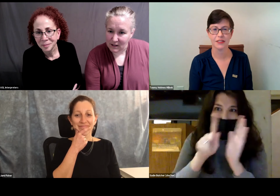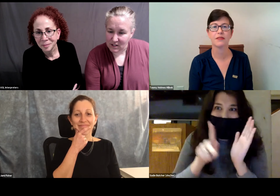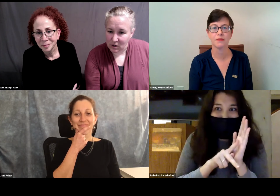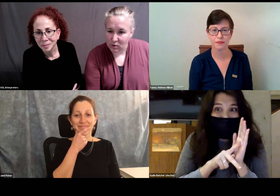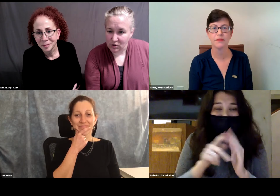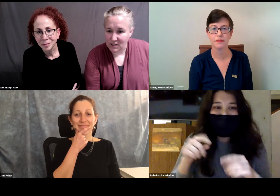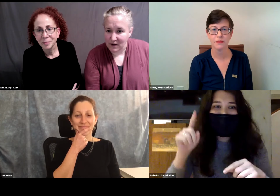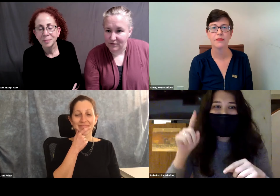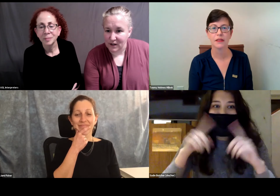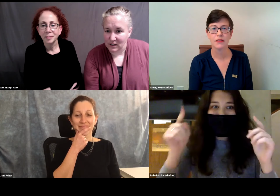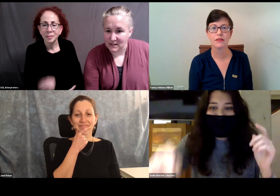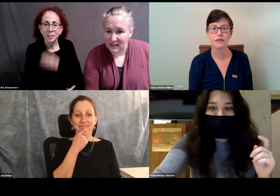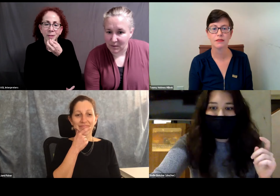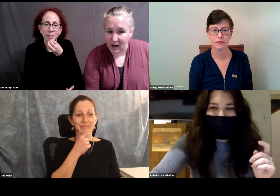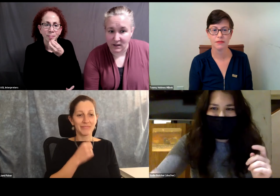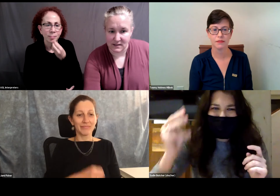So you talked about Federal and State policies.